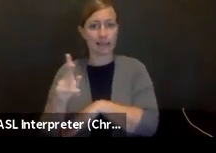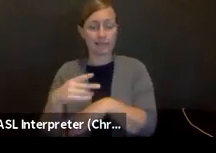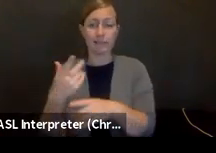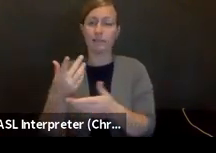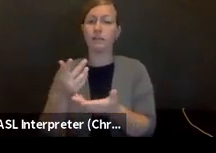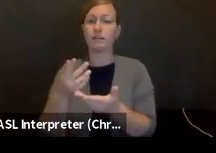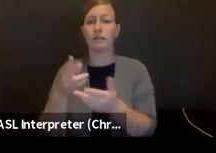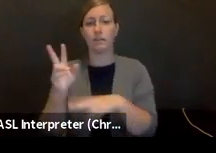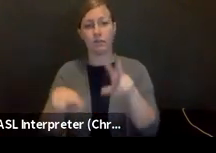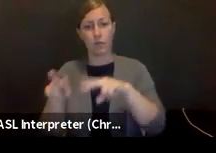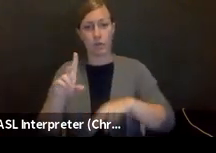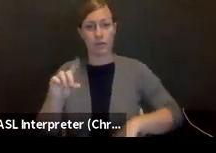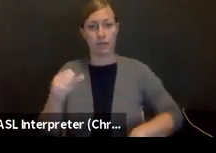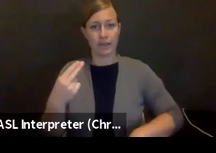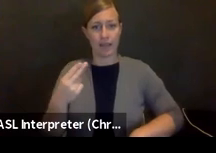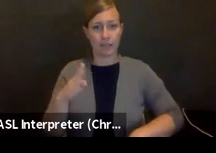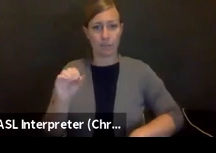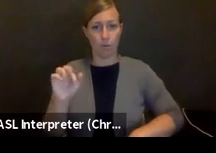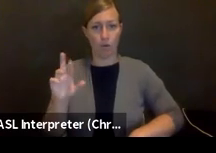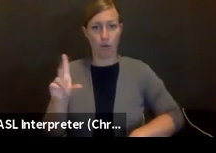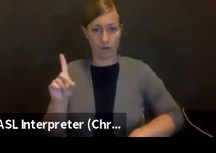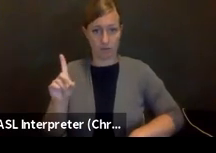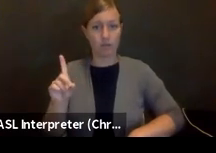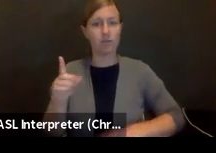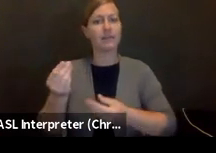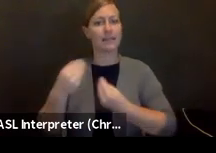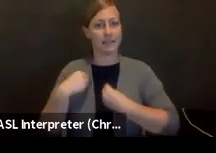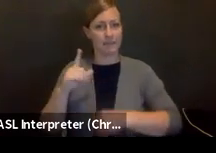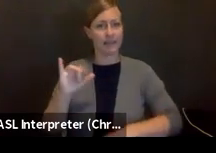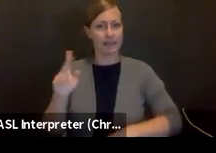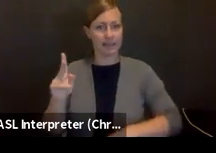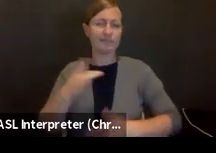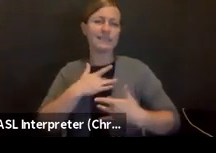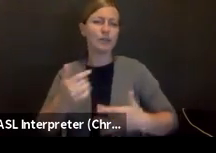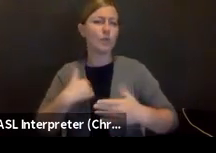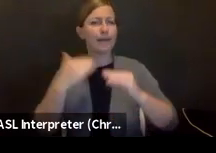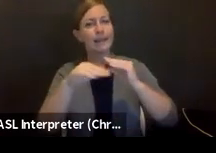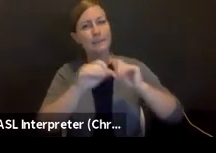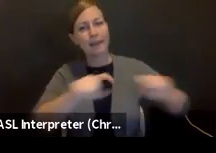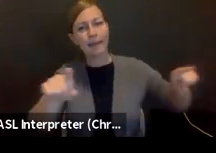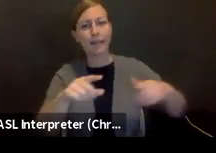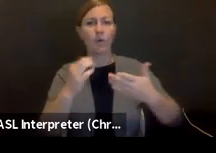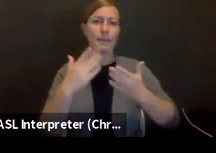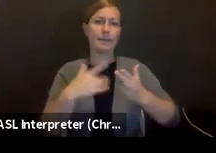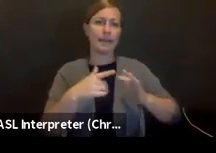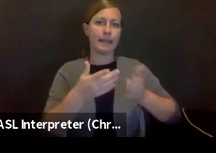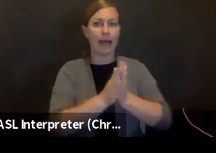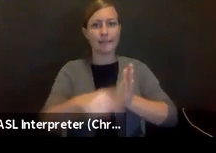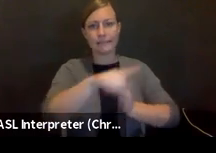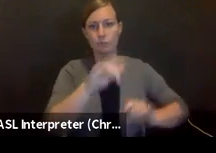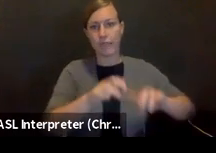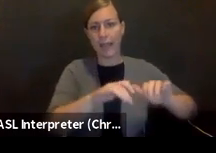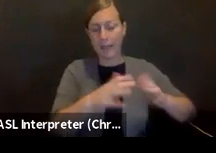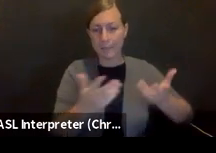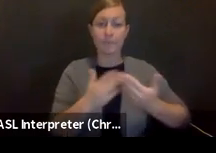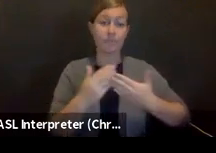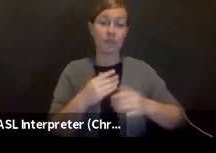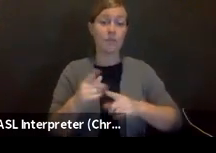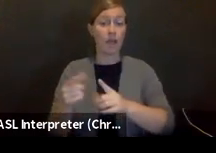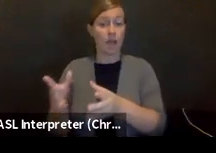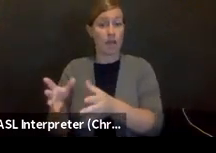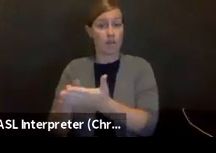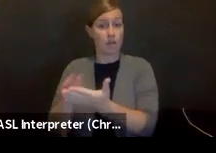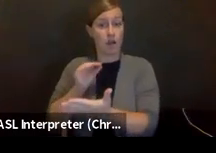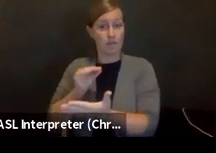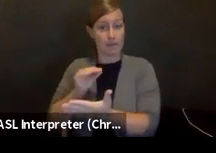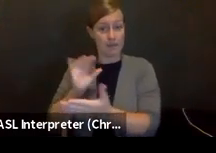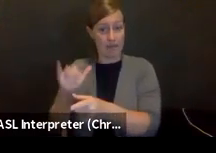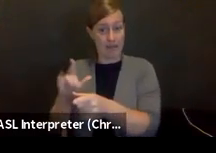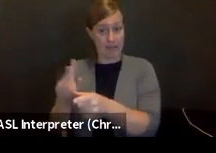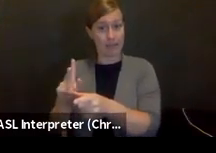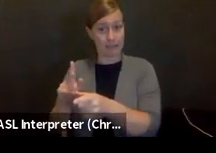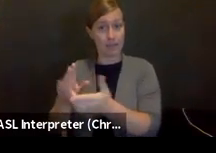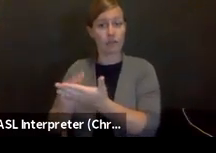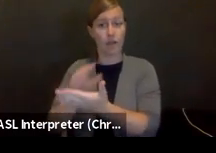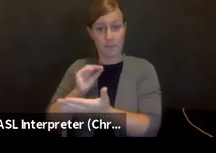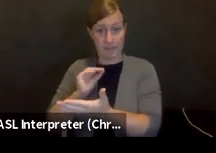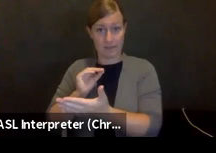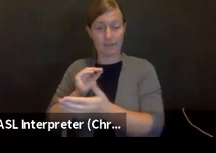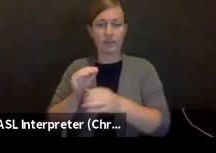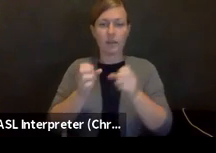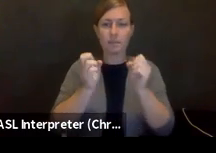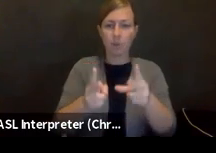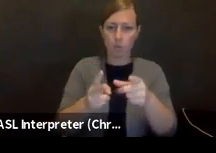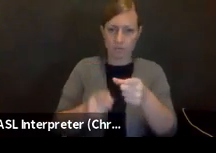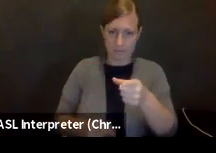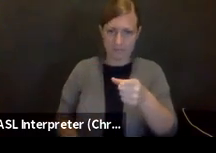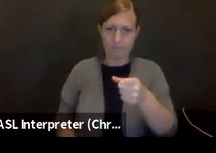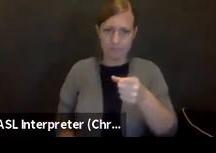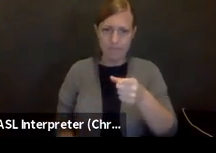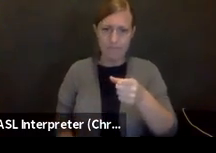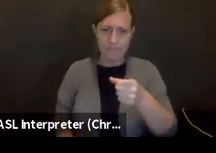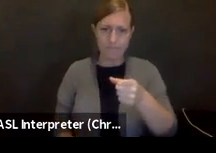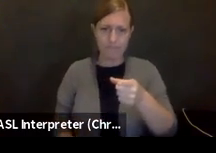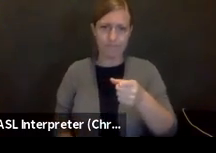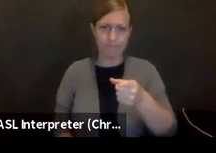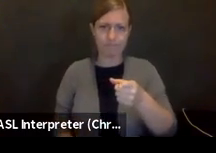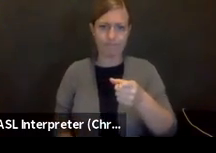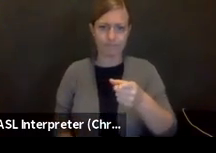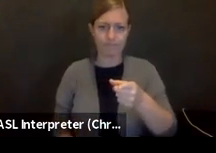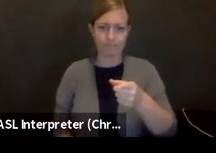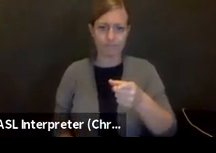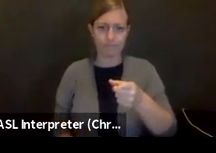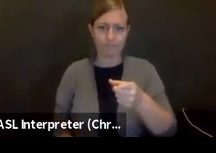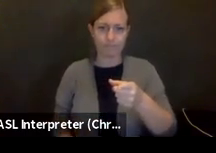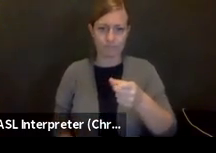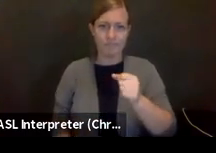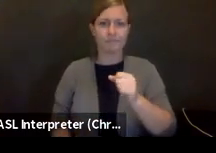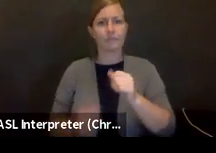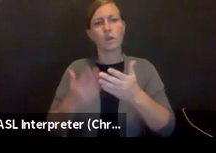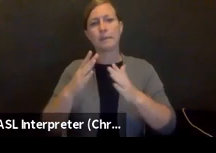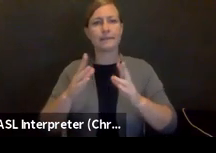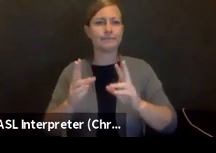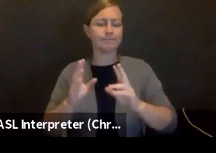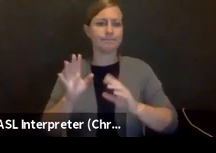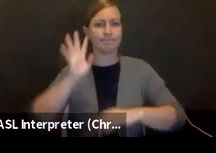ESD 189 - Amy Colburn: So this is going to give me a link that I would normally somehow provide to students may be emailed or maybe I had to type it in. But if I copy this link and I put this and you'll see what it looks like once we get into here. So I'm gonna do title and maybe it's a desert most turtle.